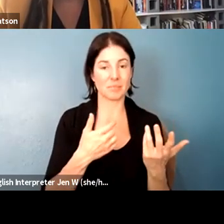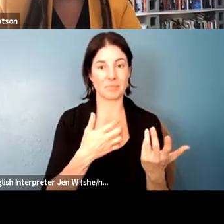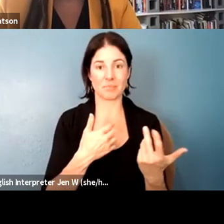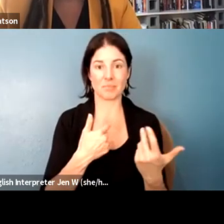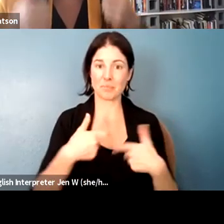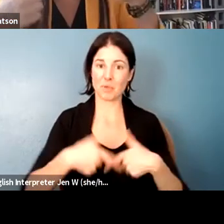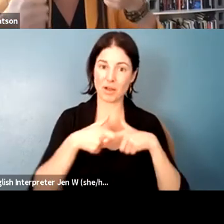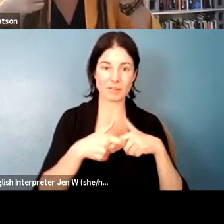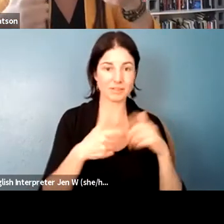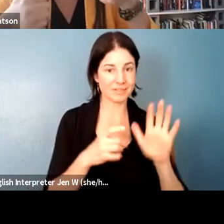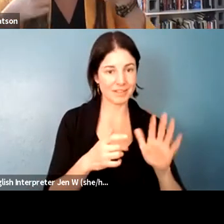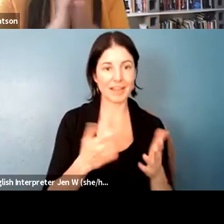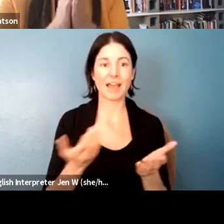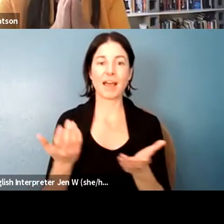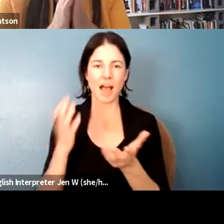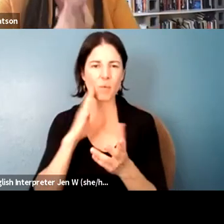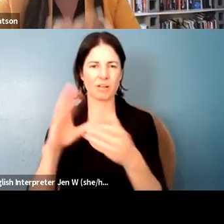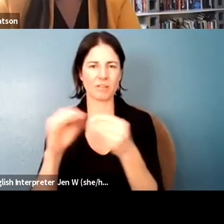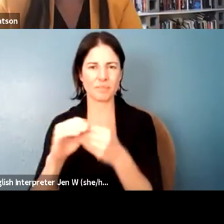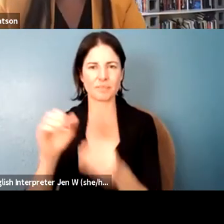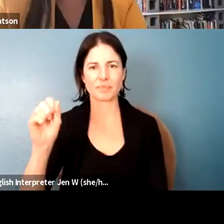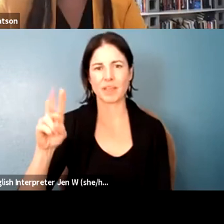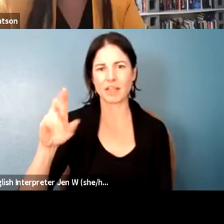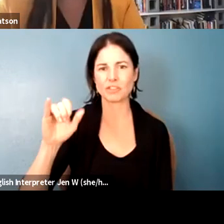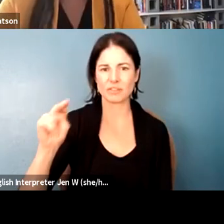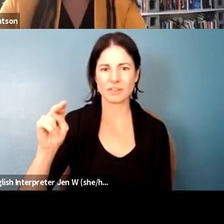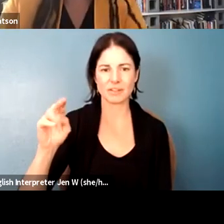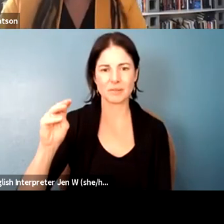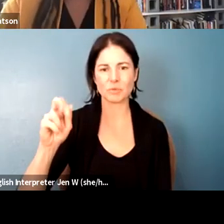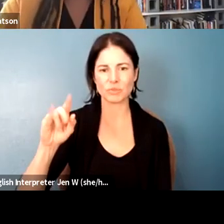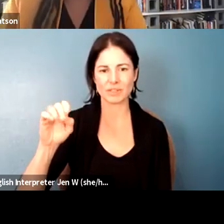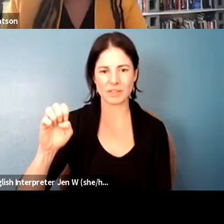Adrienne Marie Brown. I'm reading Grievers because I have